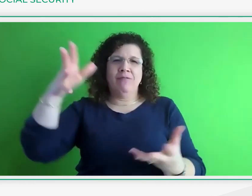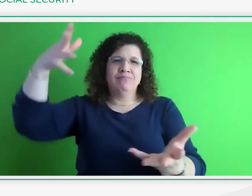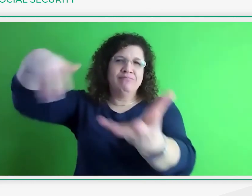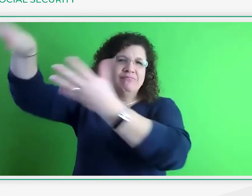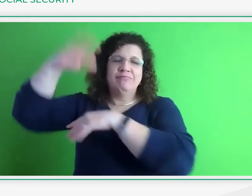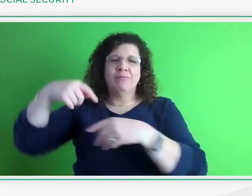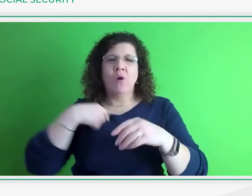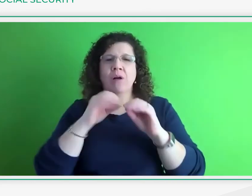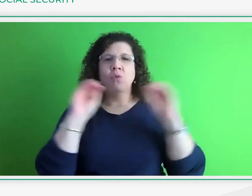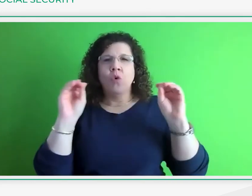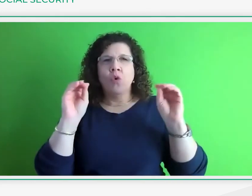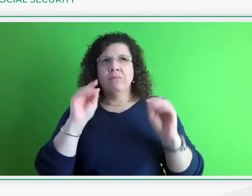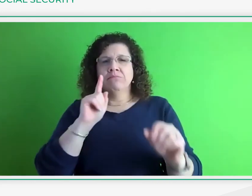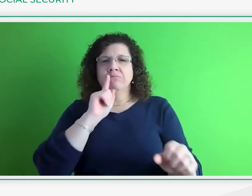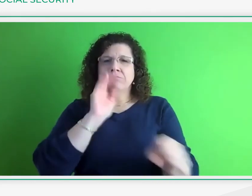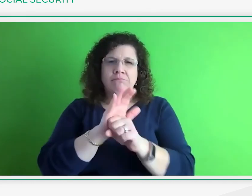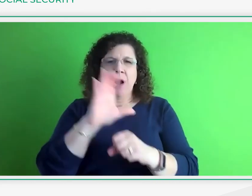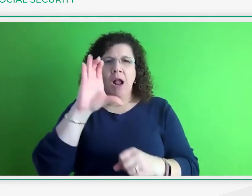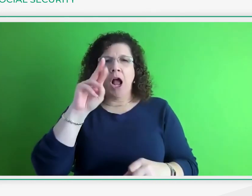It’s just kind of in the air right now.